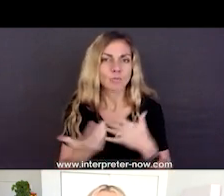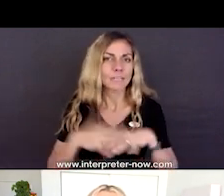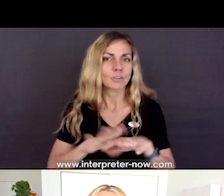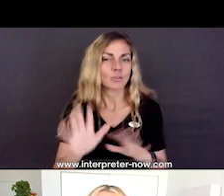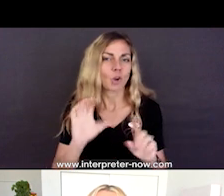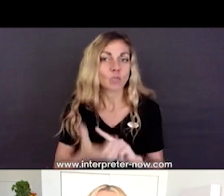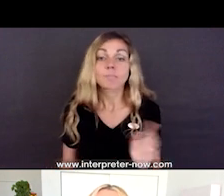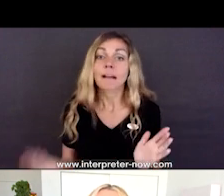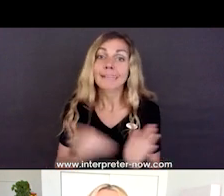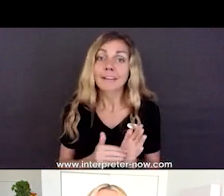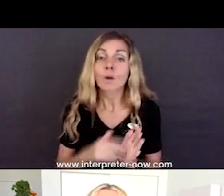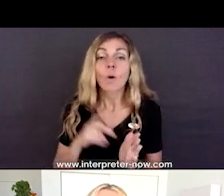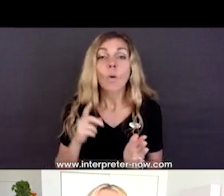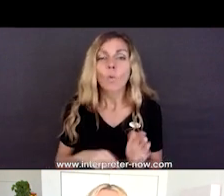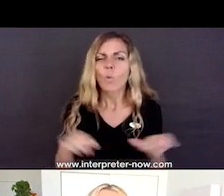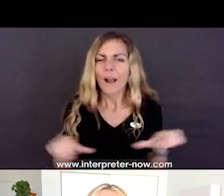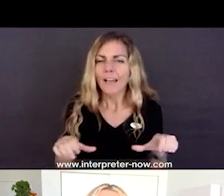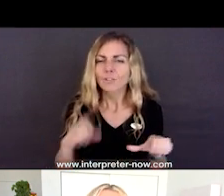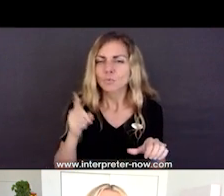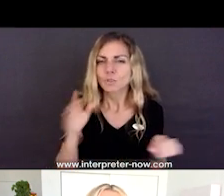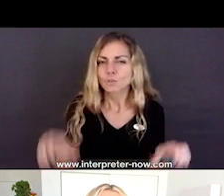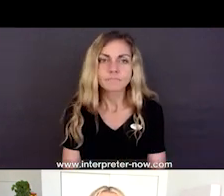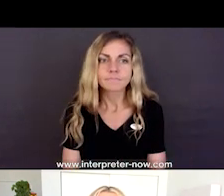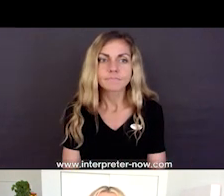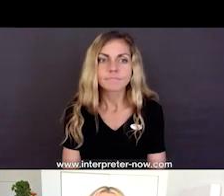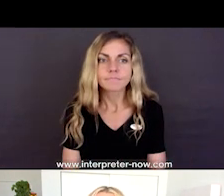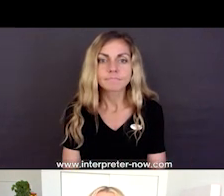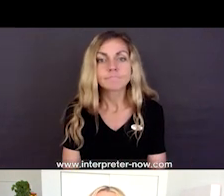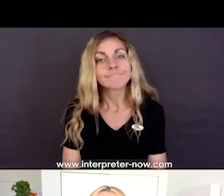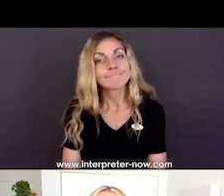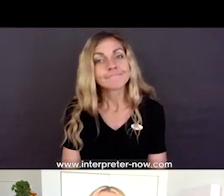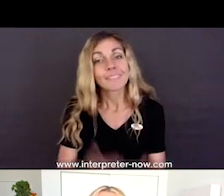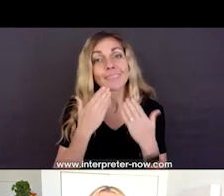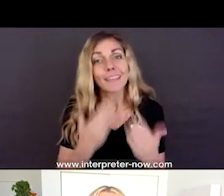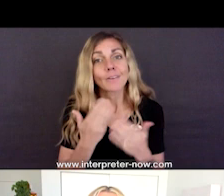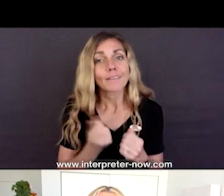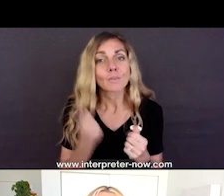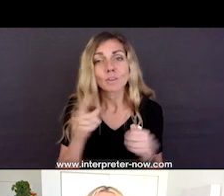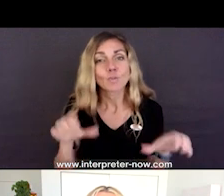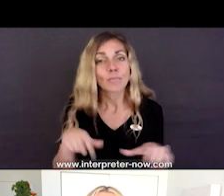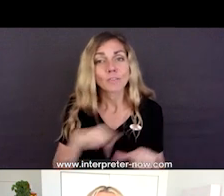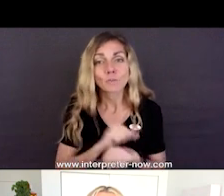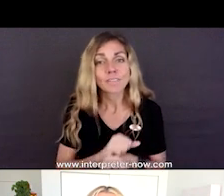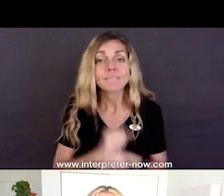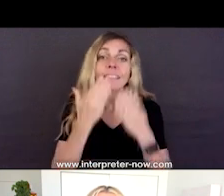So again, what action will you take? Thank you all for doing this work. Thank you all for taking action.